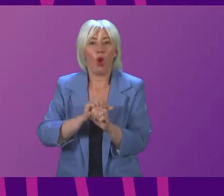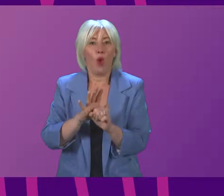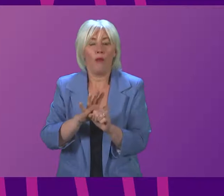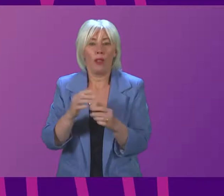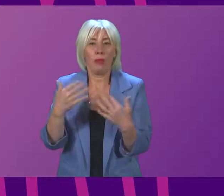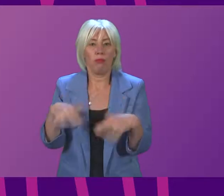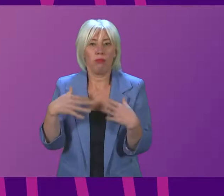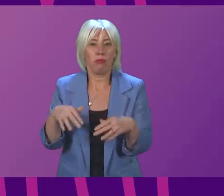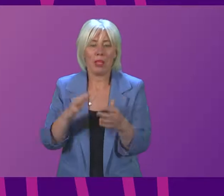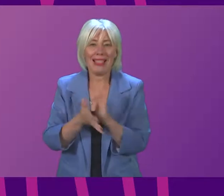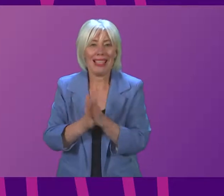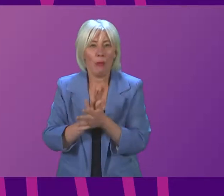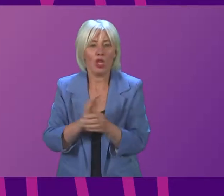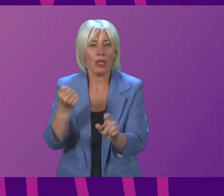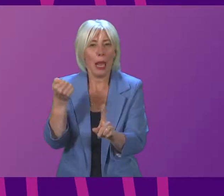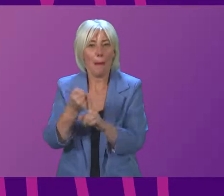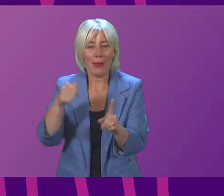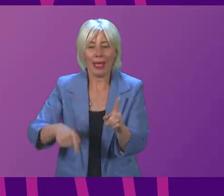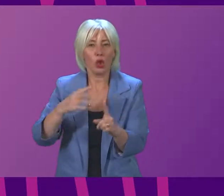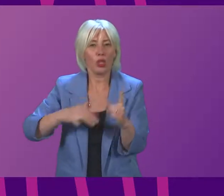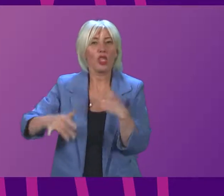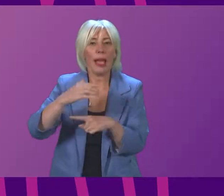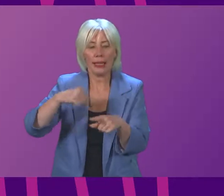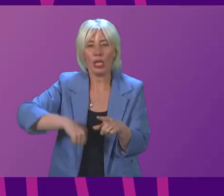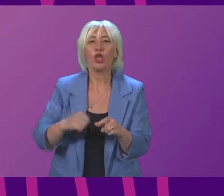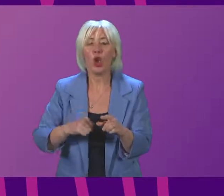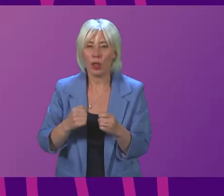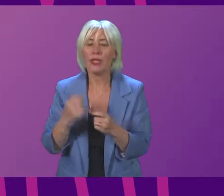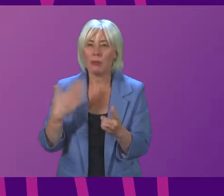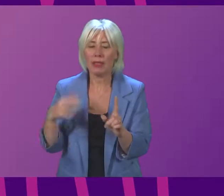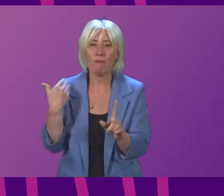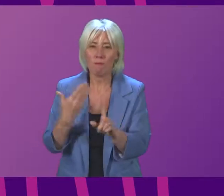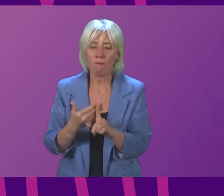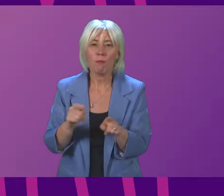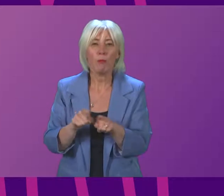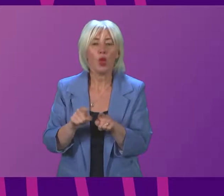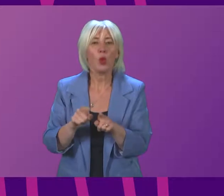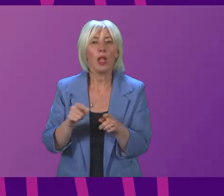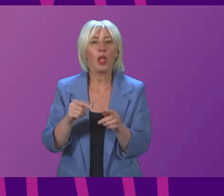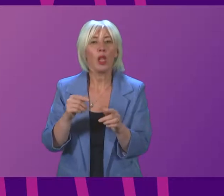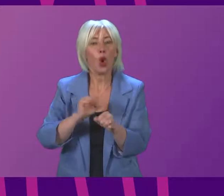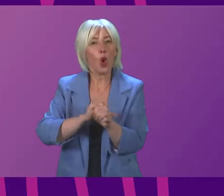enormous and damaging impact on our society. Most painful of all, Covid-19 has led to significant